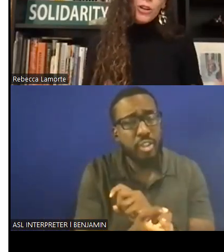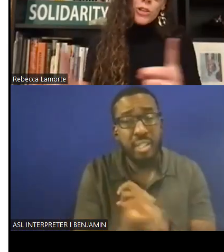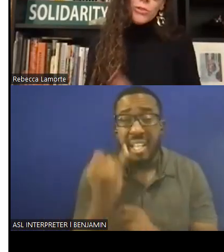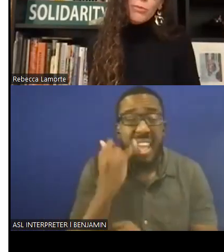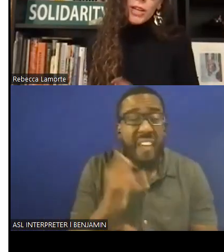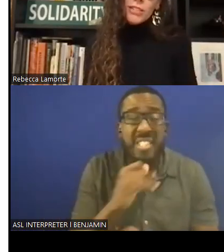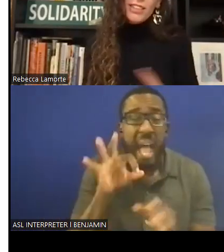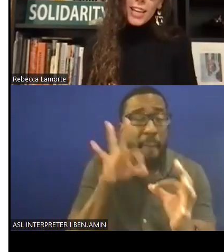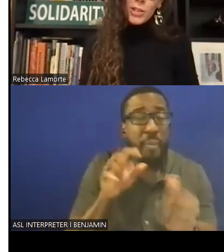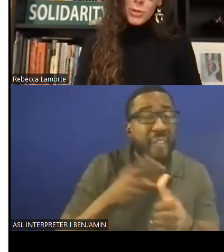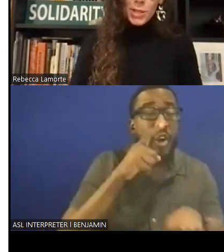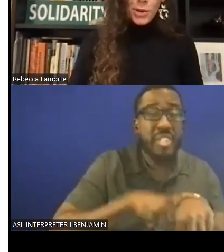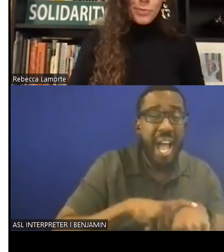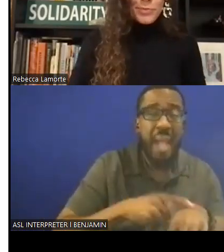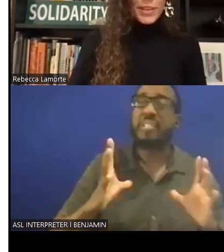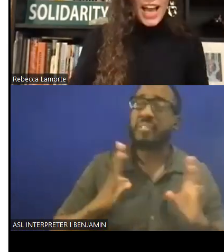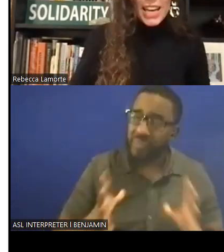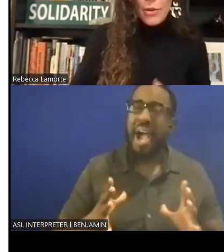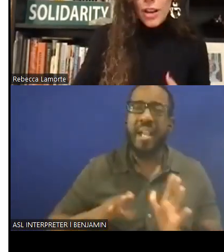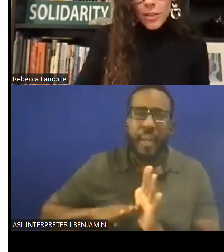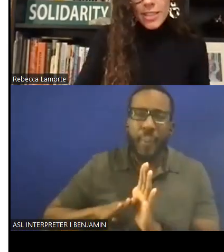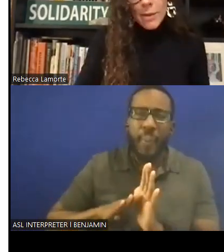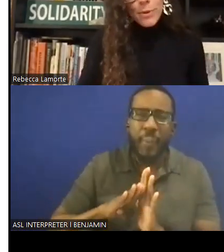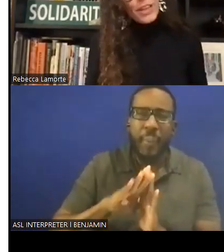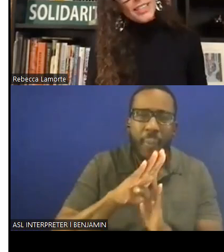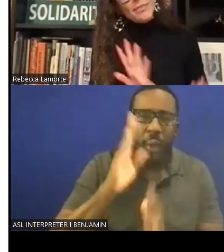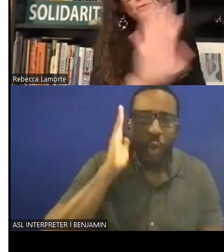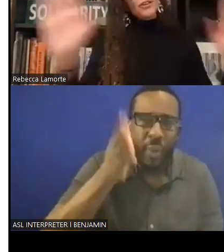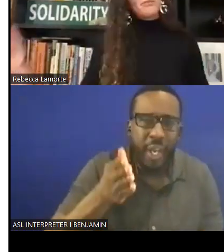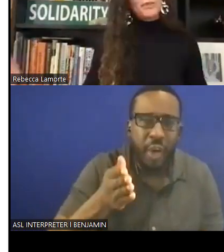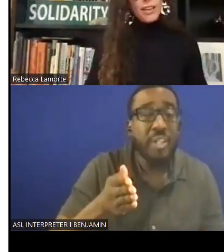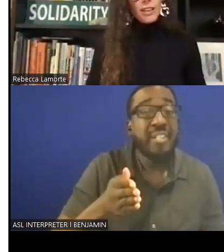and you're gonna show someone else that they can do it too. And now another example that is even bigger than me